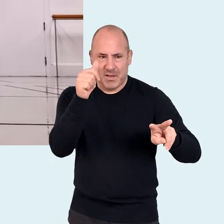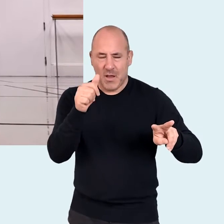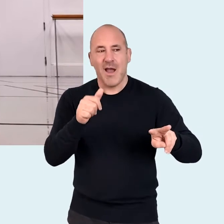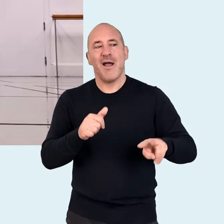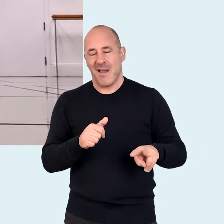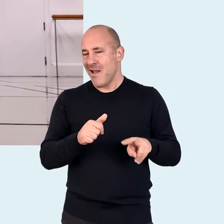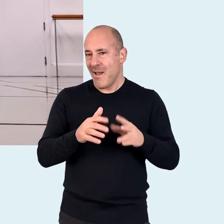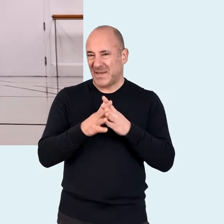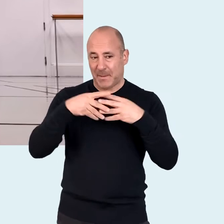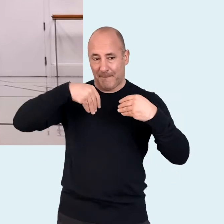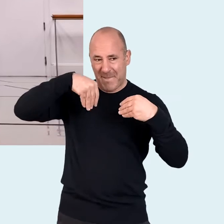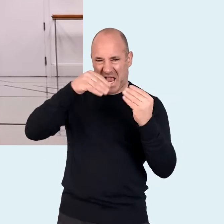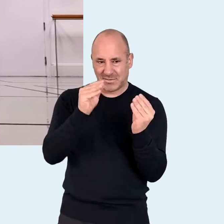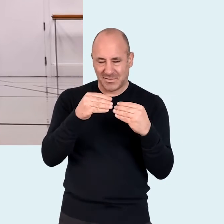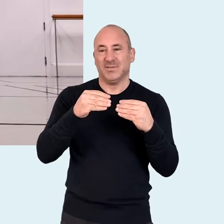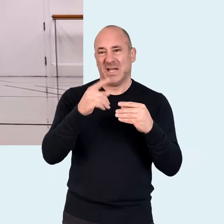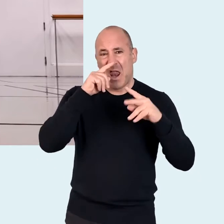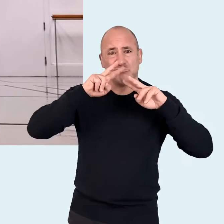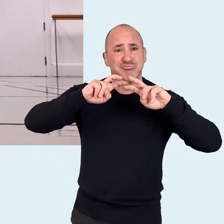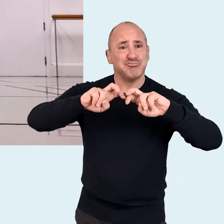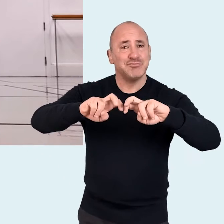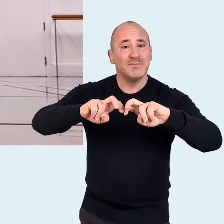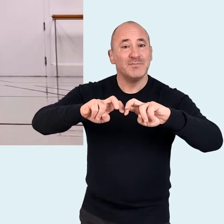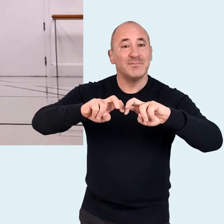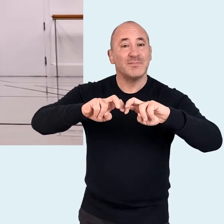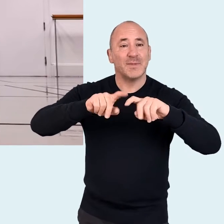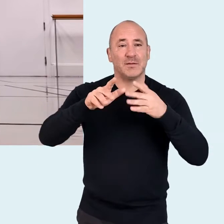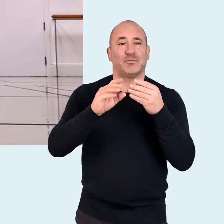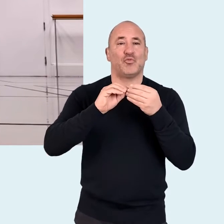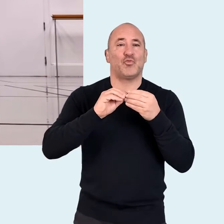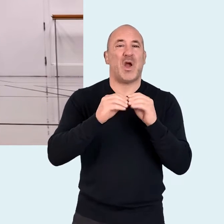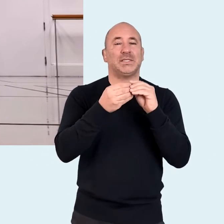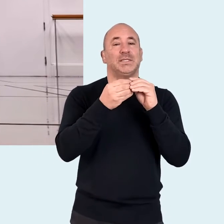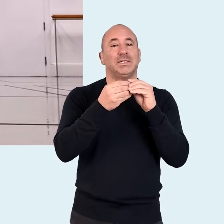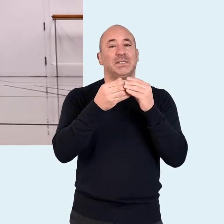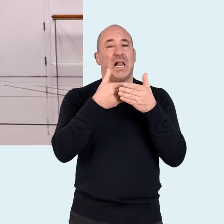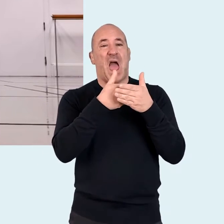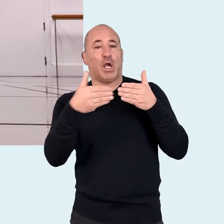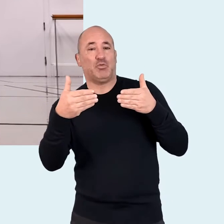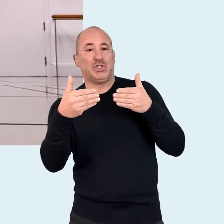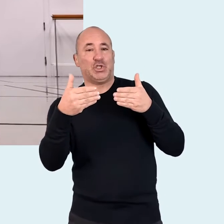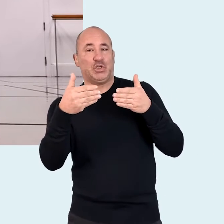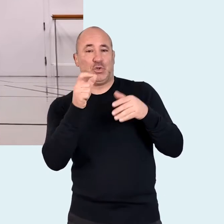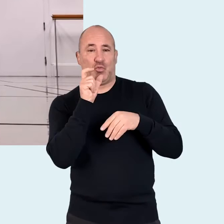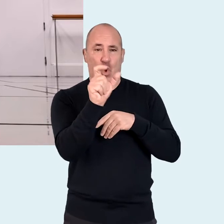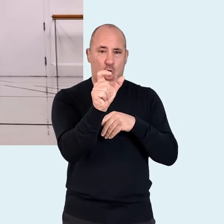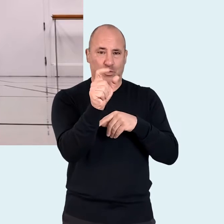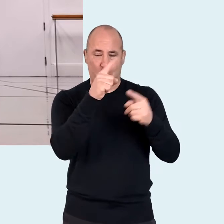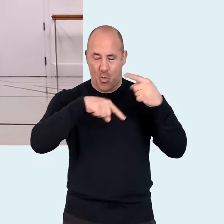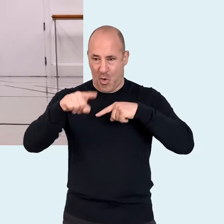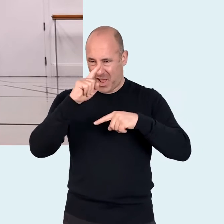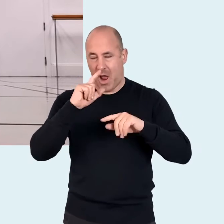everybody can explore different avenues. It creates a lexicon or a language that you and